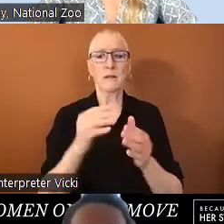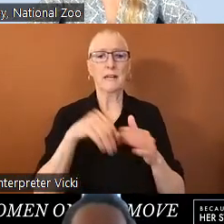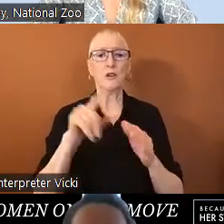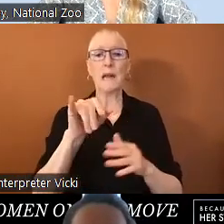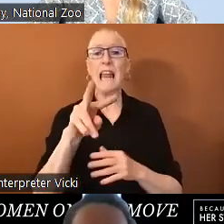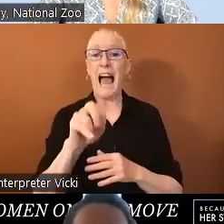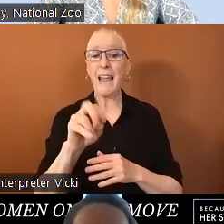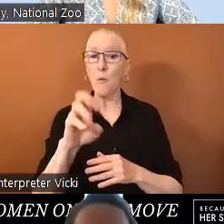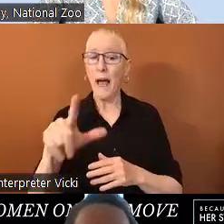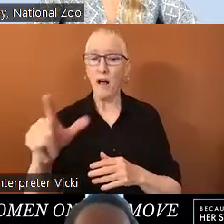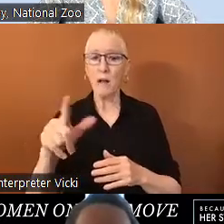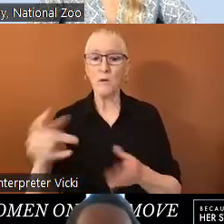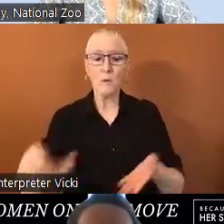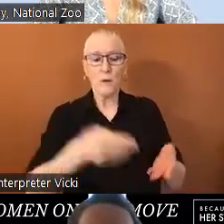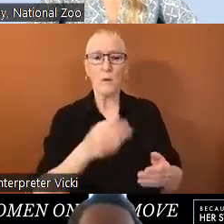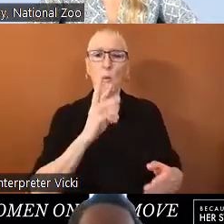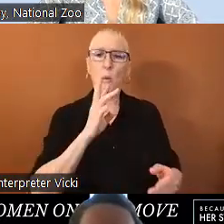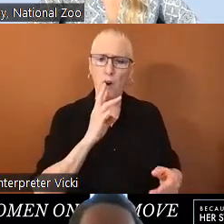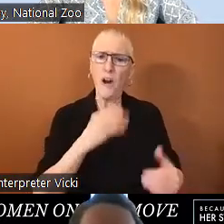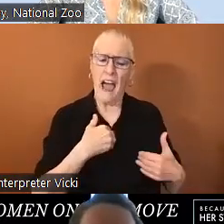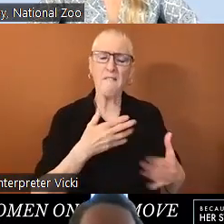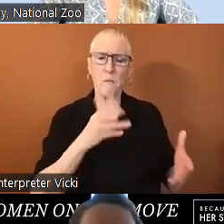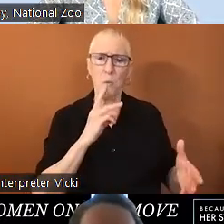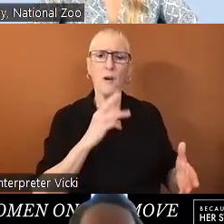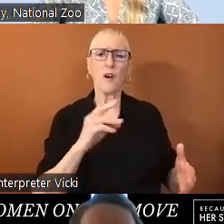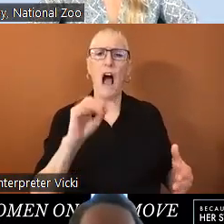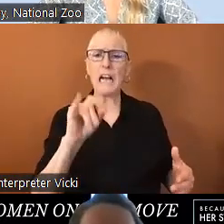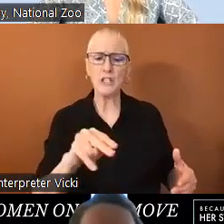you know, that's getting pumped with oxygen so that they can, you know, kind of recover and then they